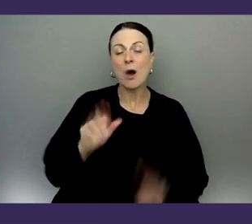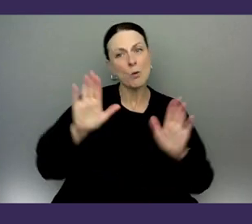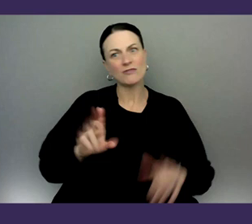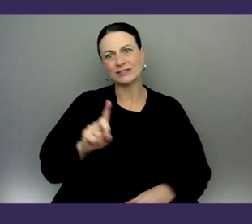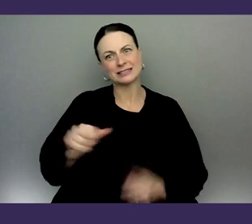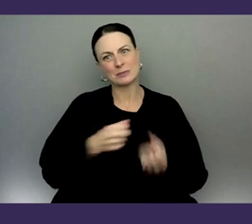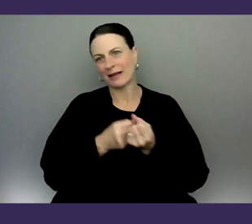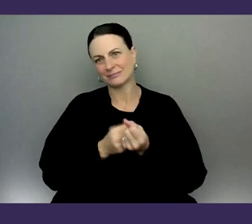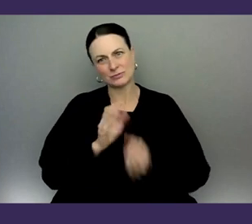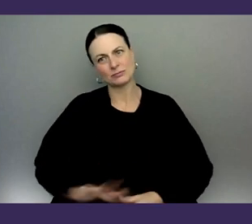throughout the state of Florida.